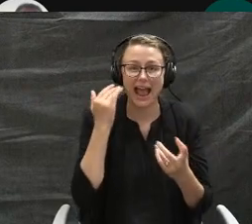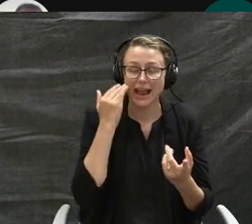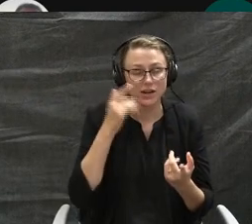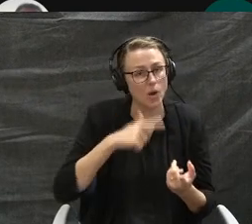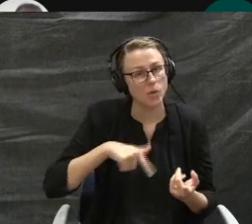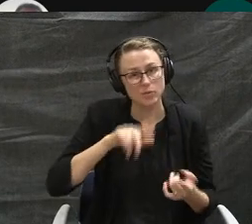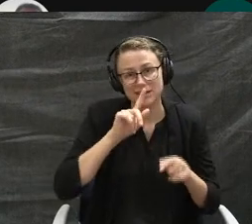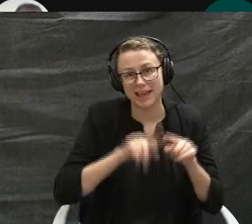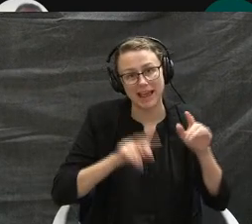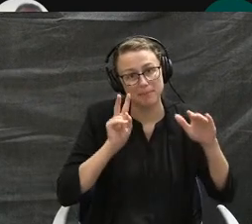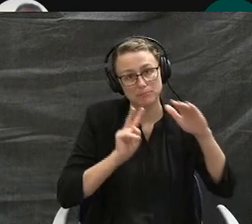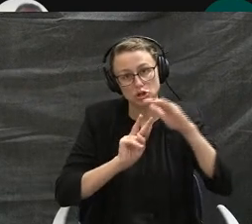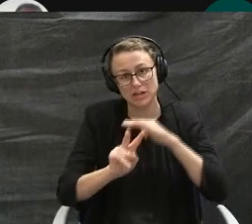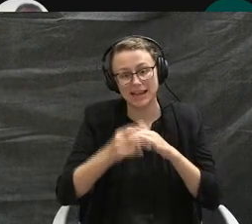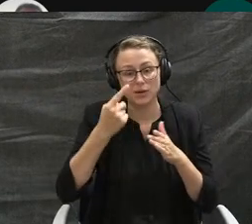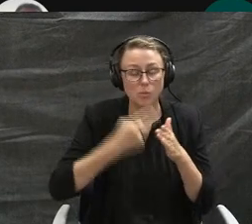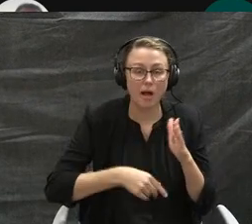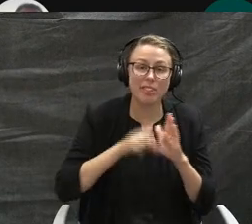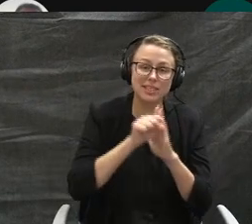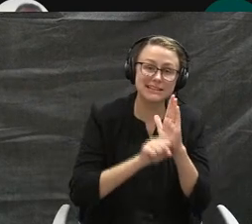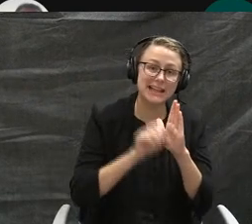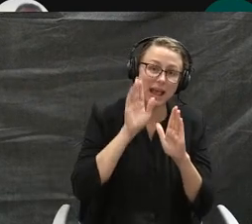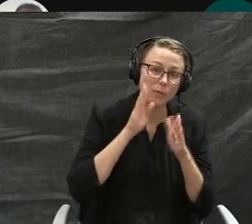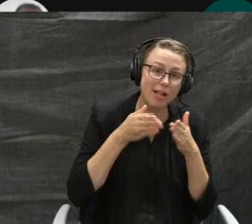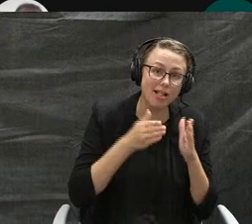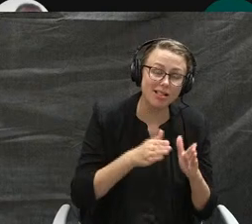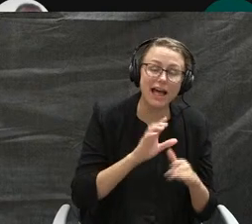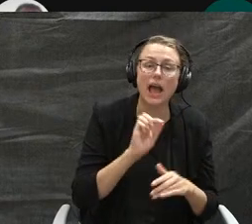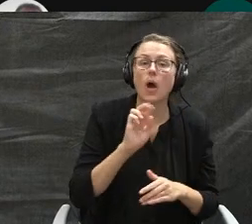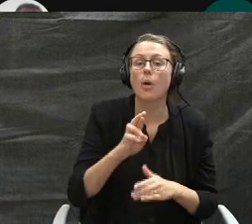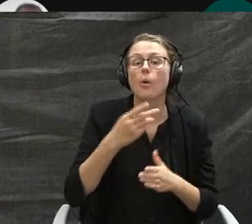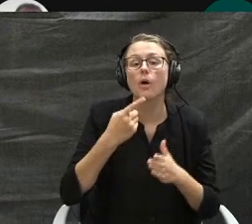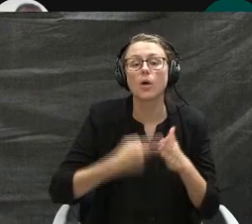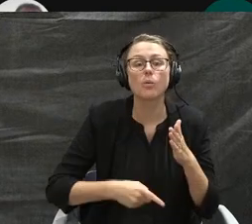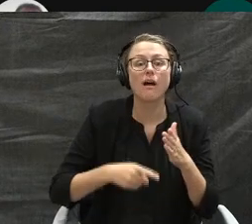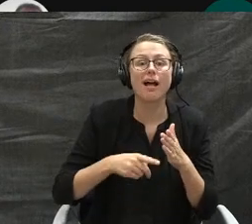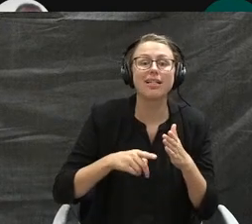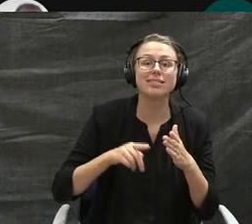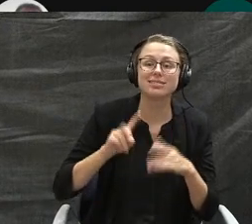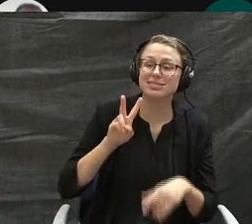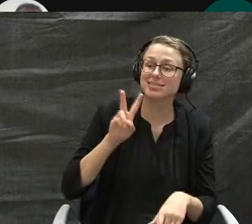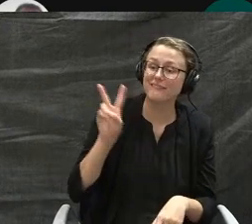allow us to do or what the virus might do, but I'm just, you